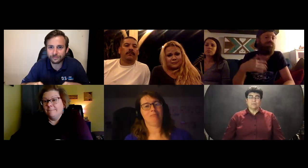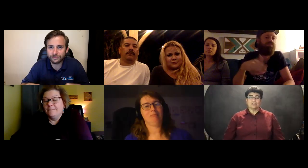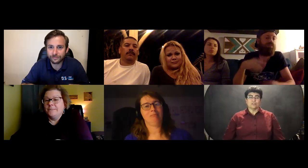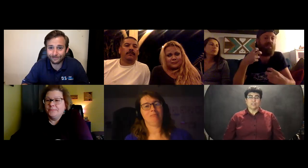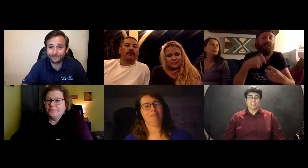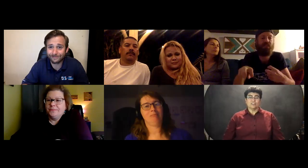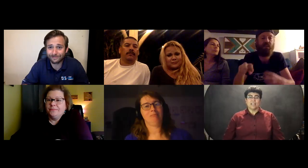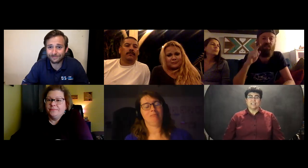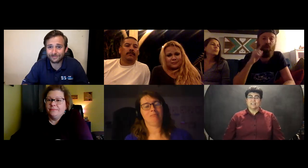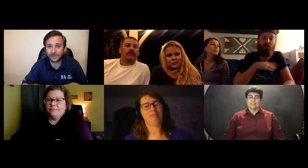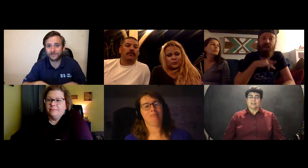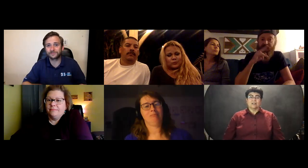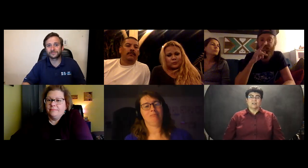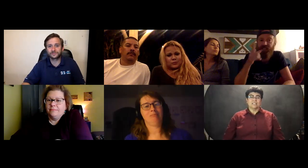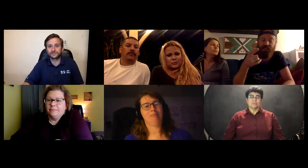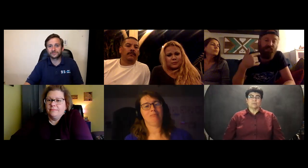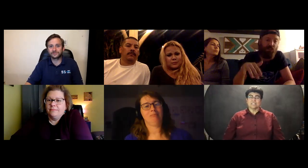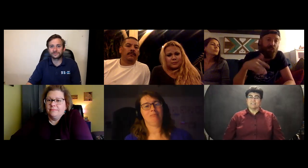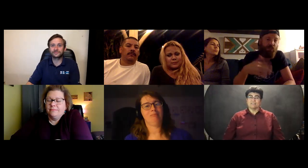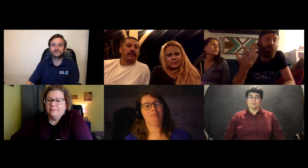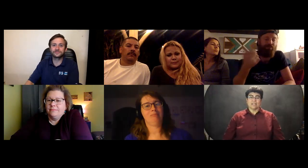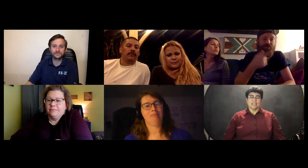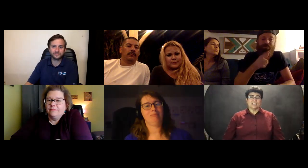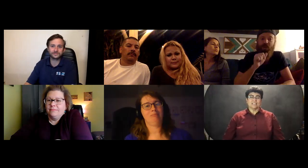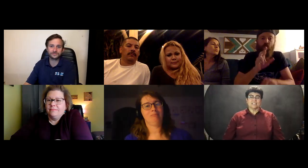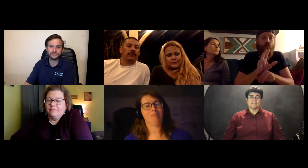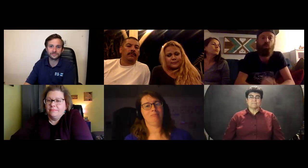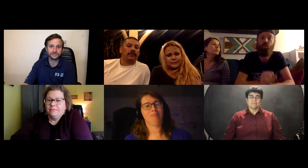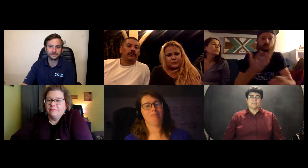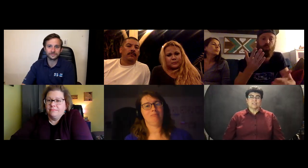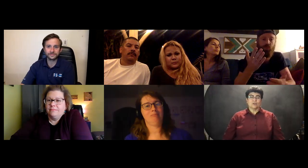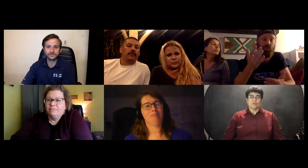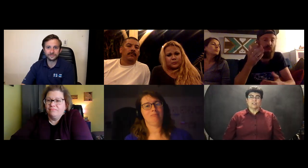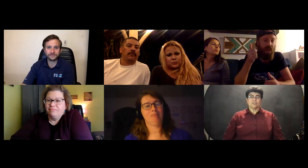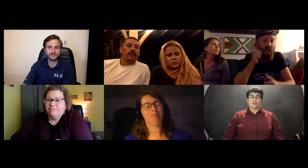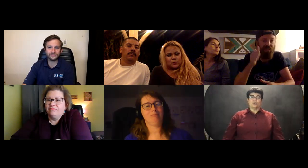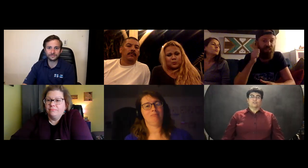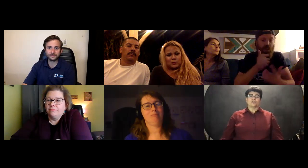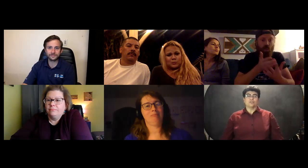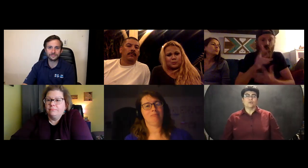through the internet oh it's been tough for my kids you know